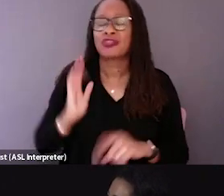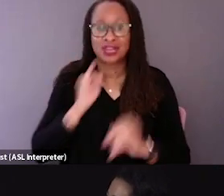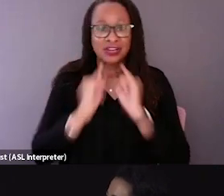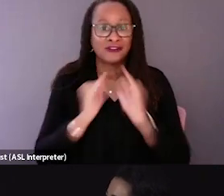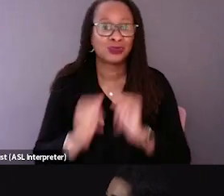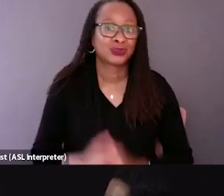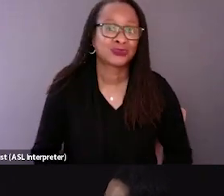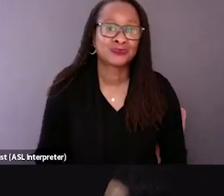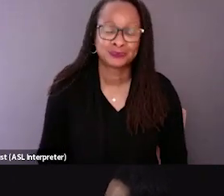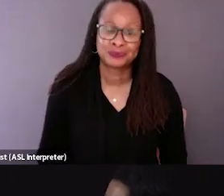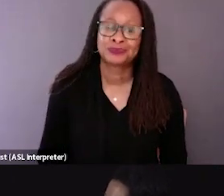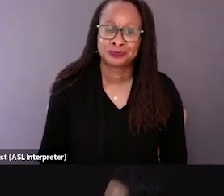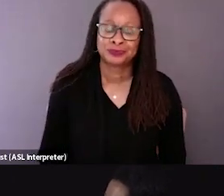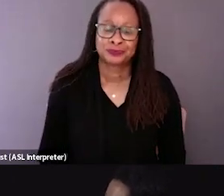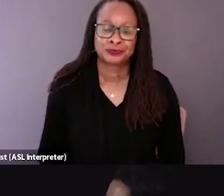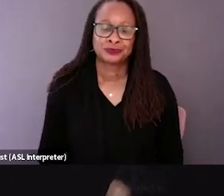out of someone who's been interviewed so many times?